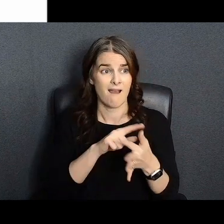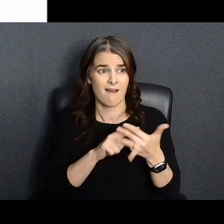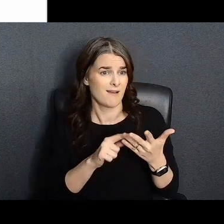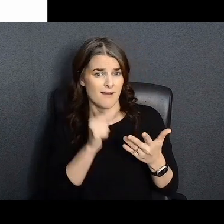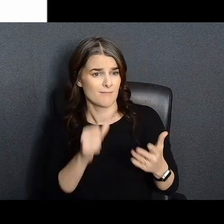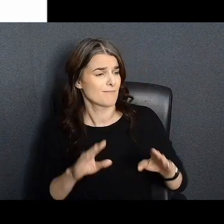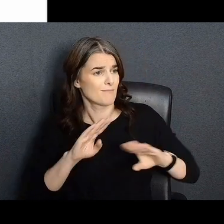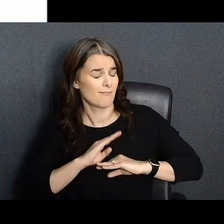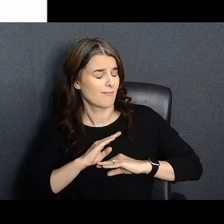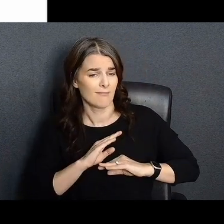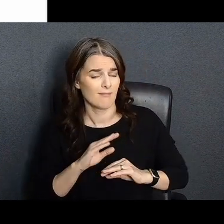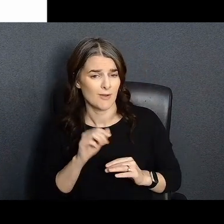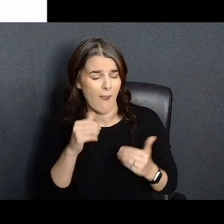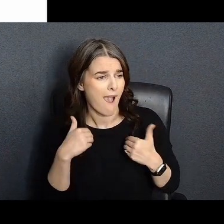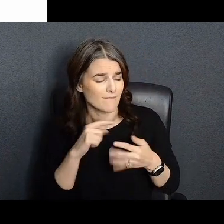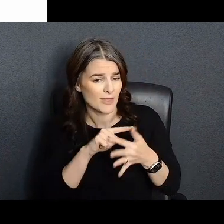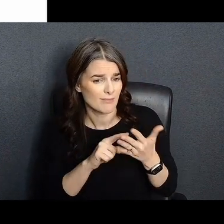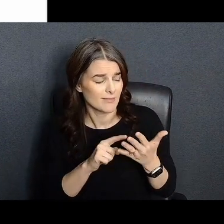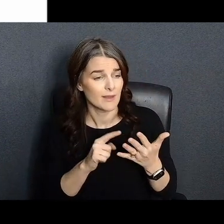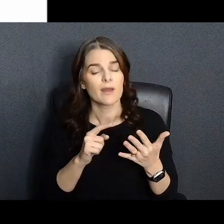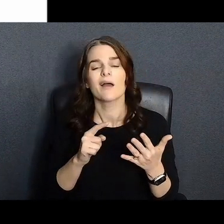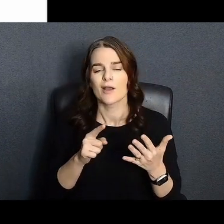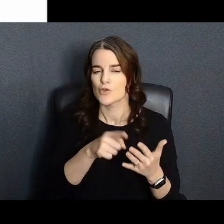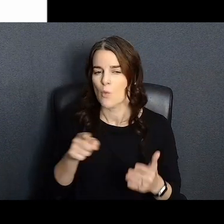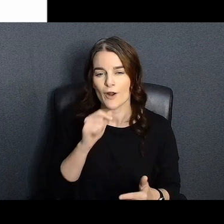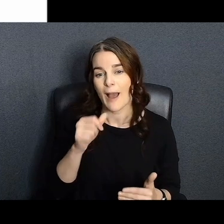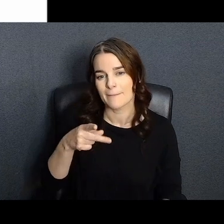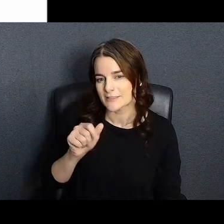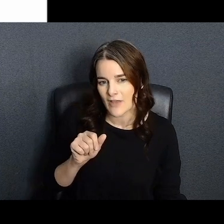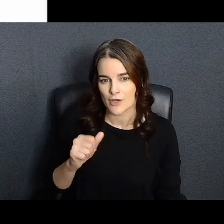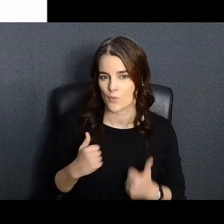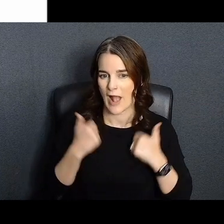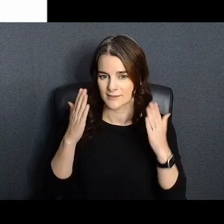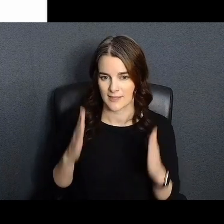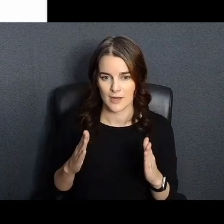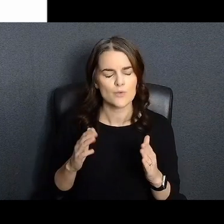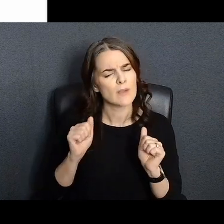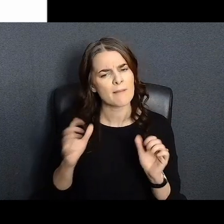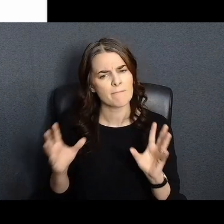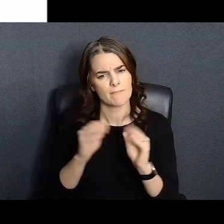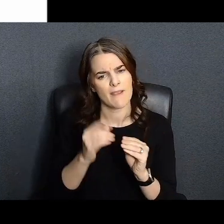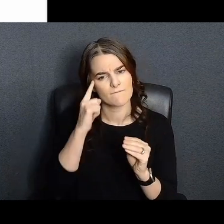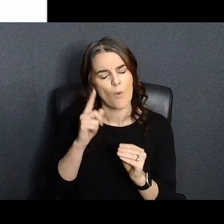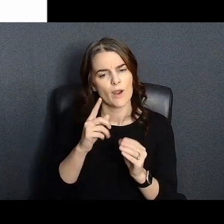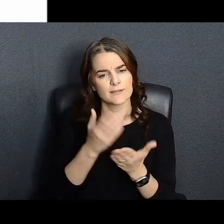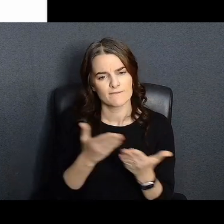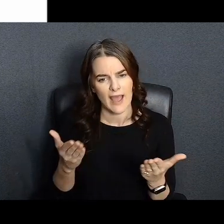if you are a Pennsylvania resident, you can meet with us again for that device demonstration. A video chat.